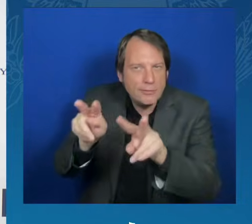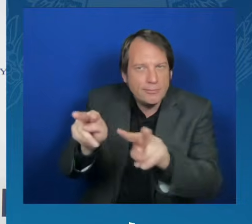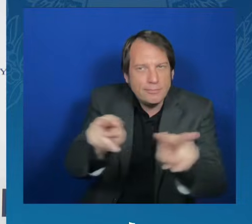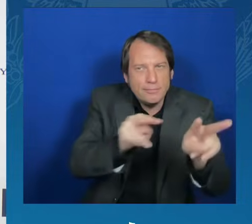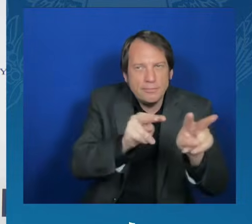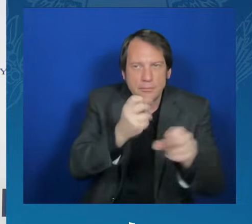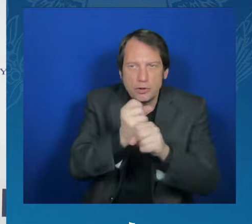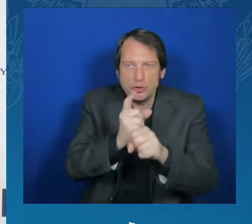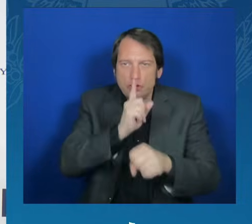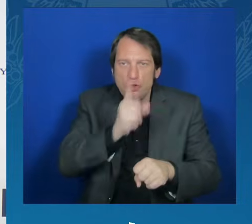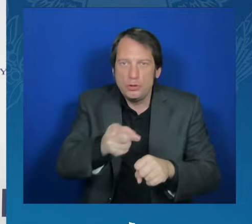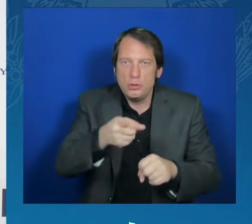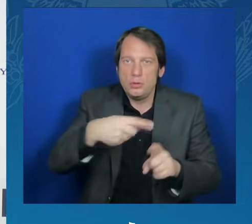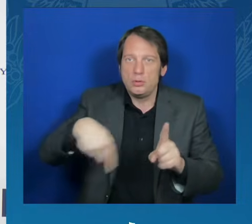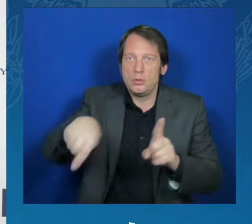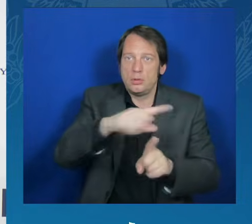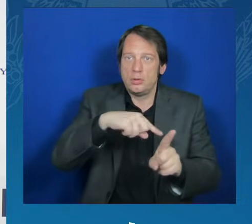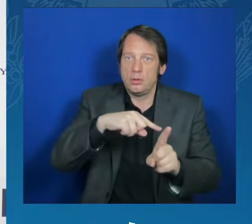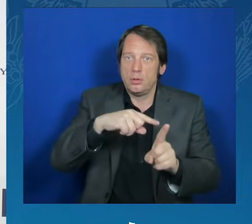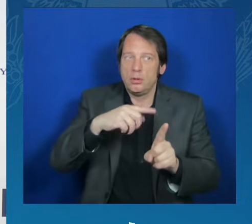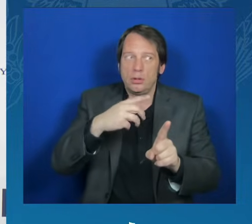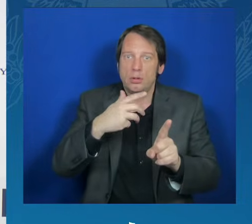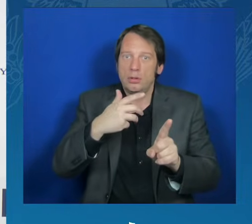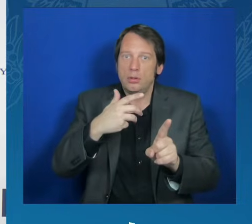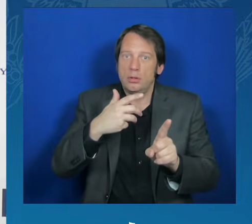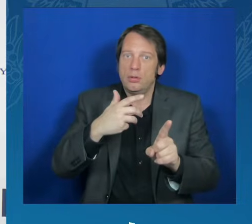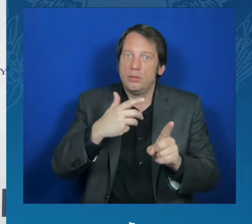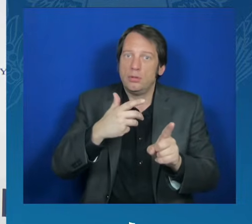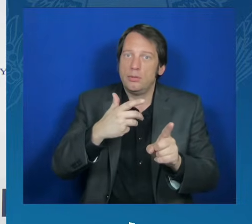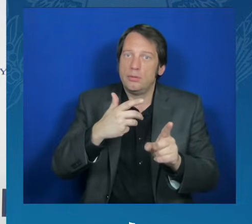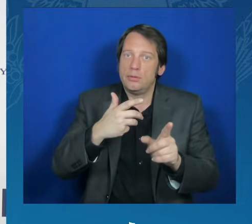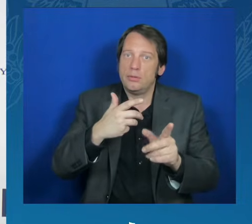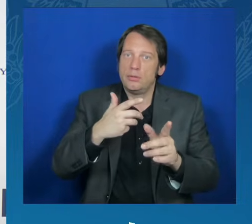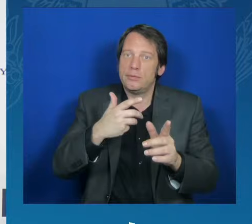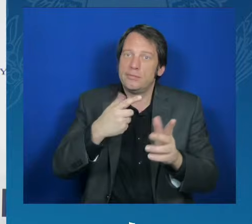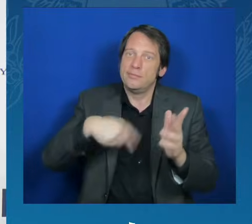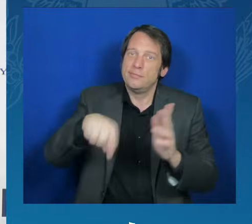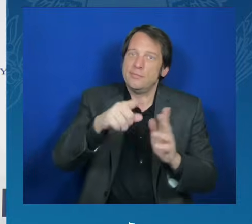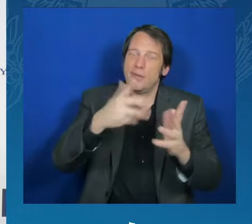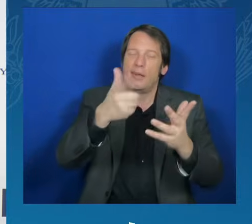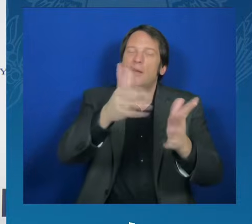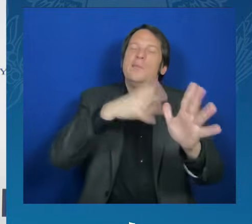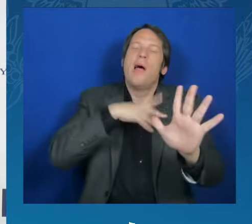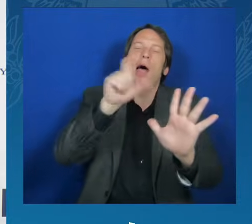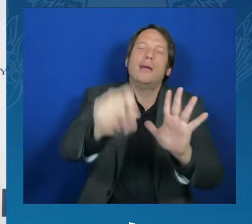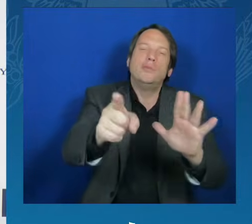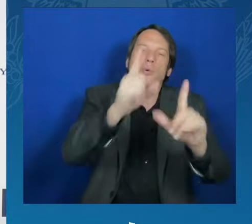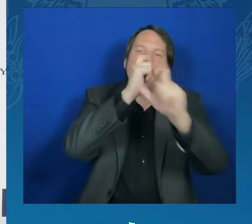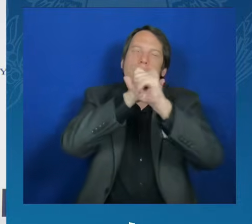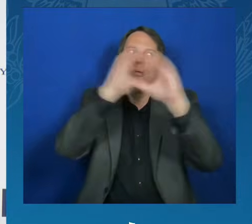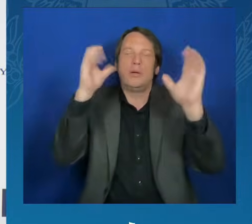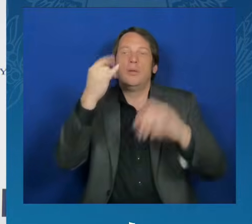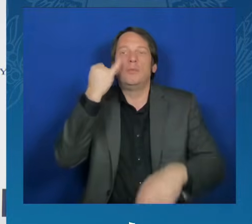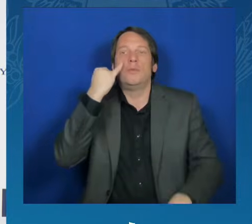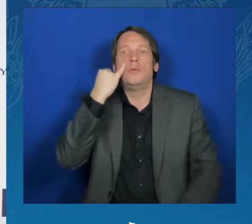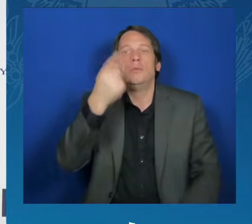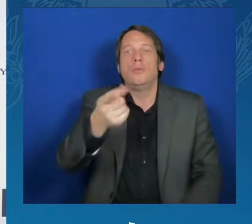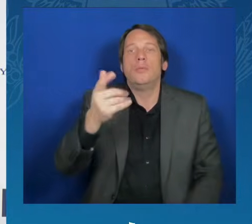I ask you: Imagine if America turned our back on Ukraine and abandoned our NATO